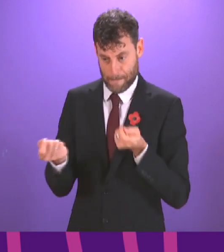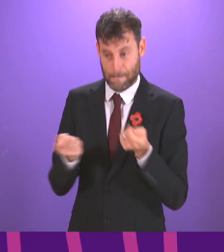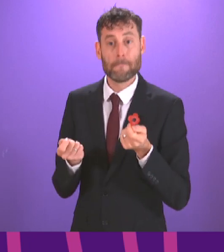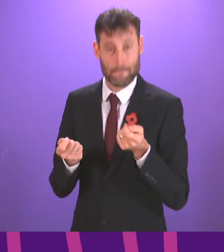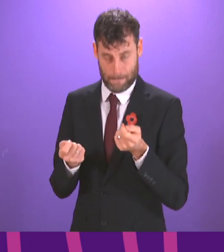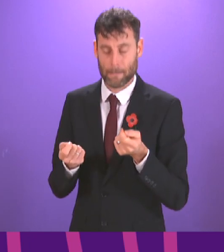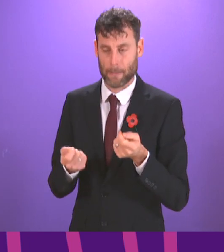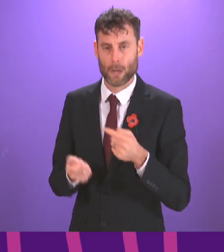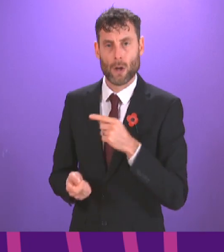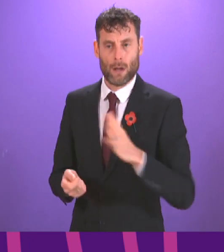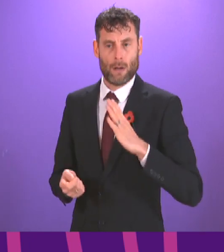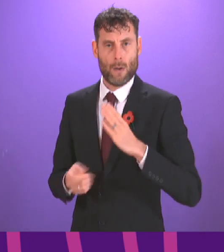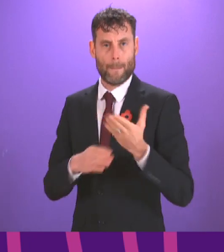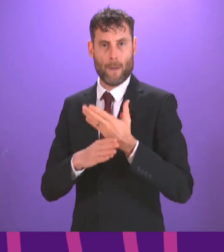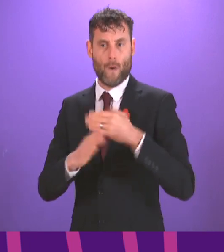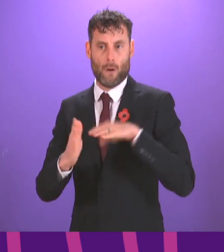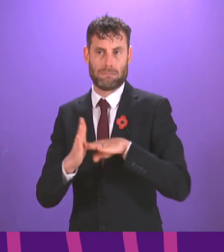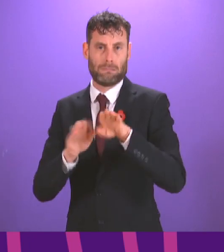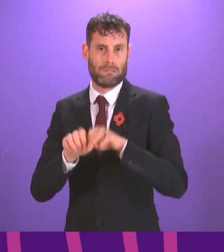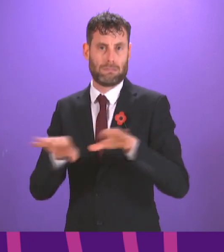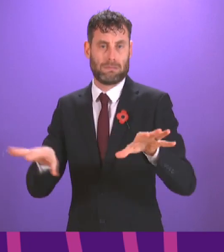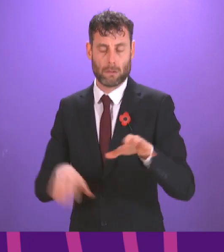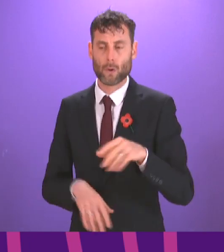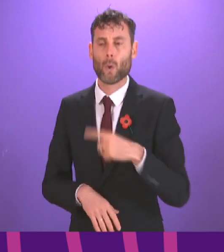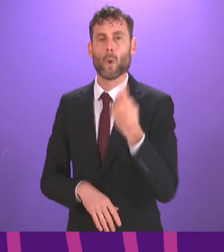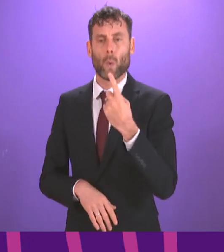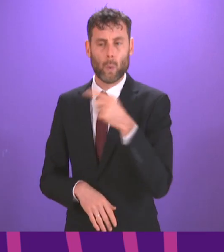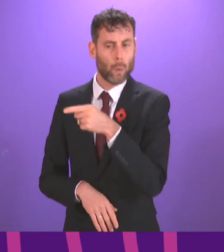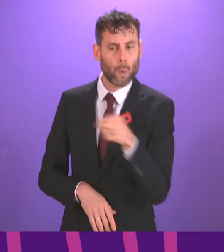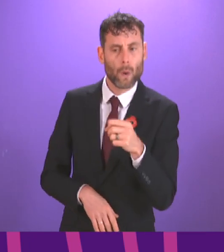Eligible cohorts are those who are the most clinically vulnerable to flu. Among others,